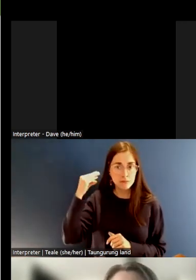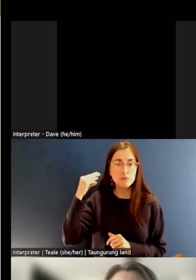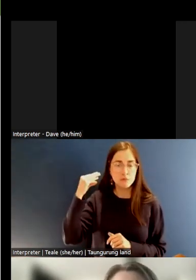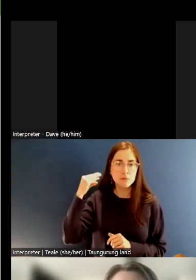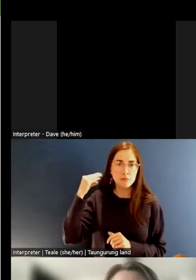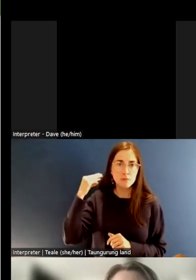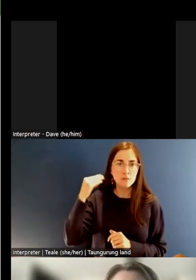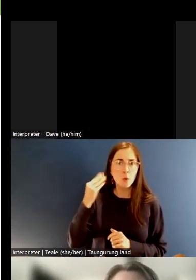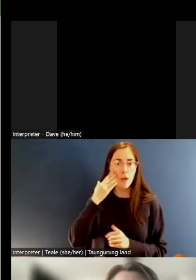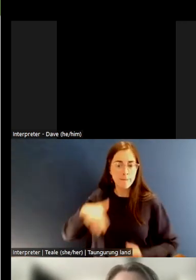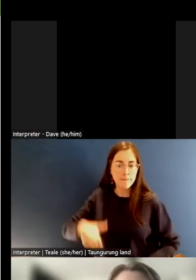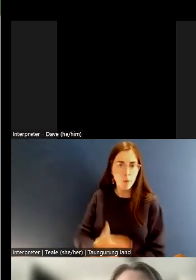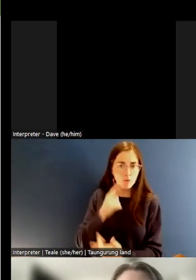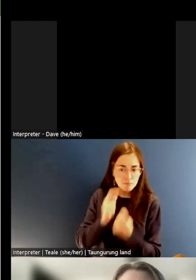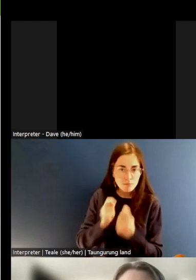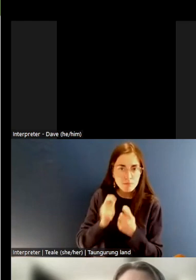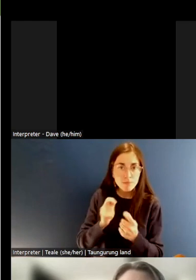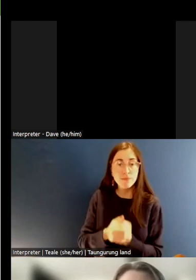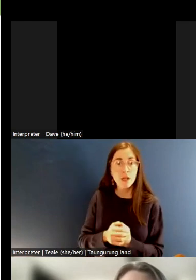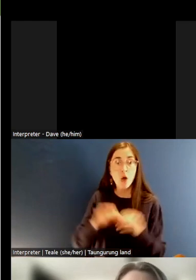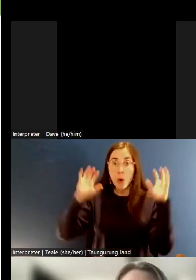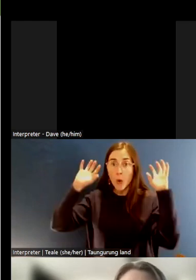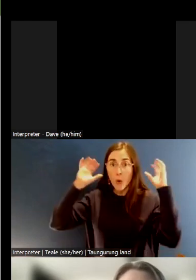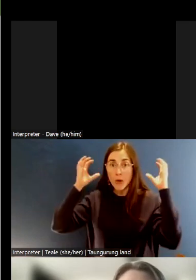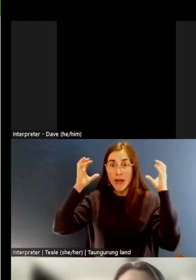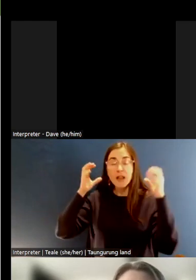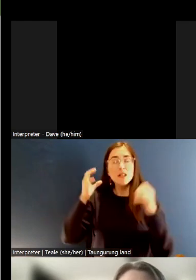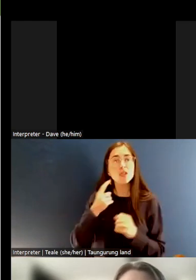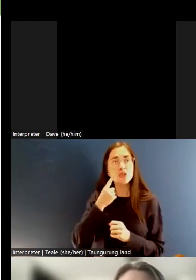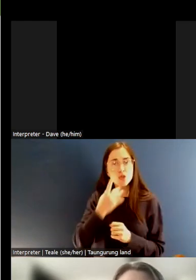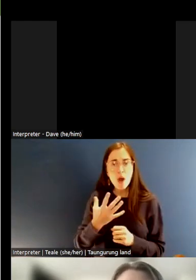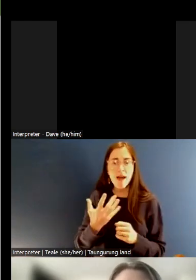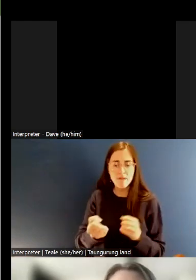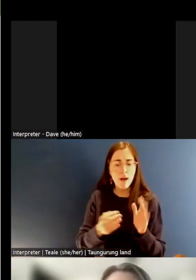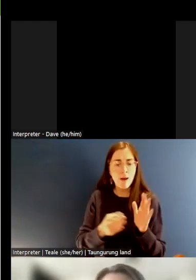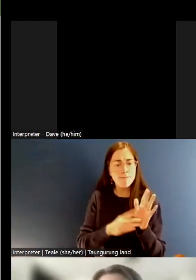and her audiology showed a slight/mild hearing loss at four kilohertz,